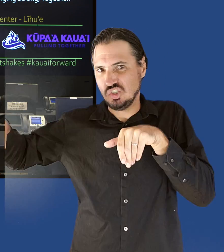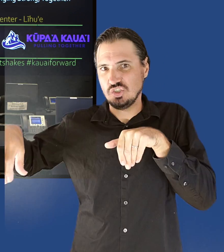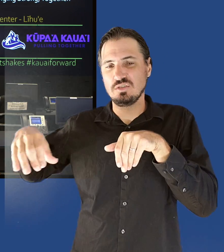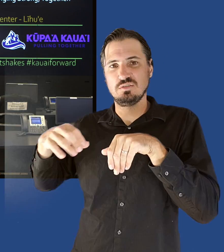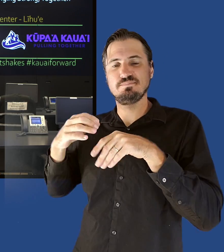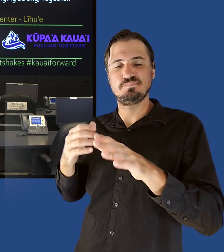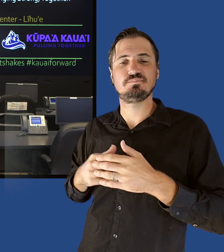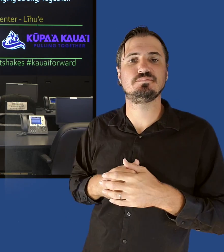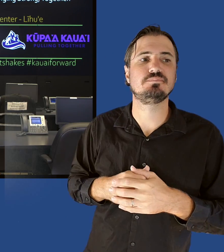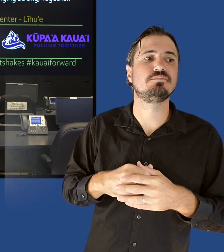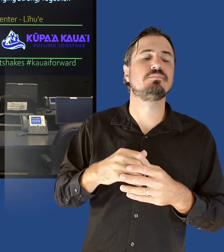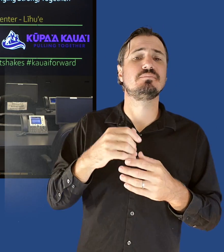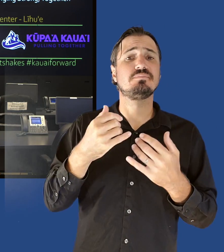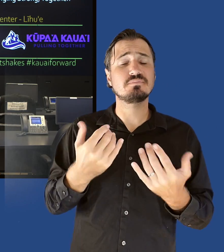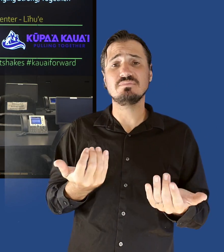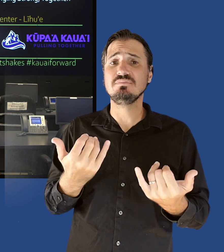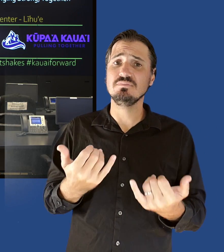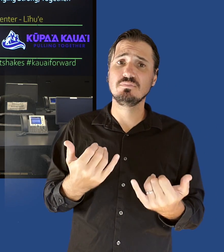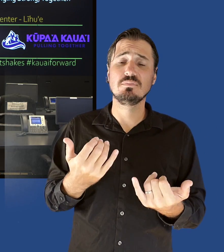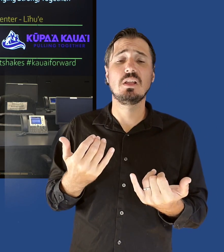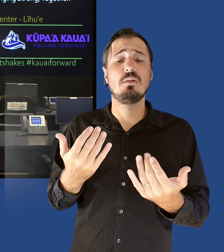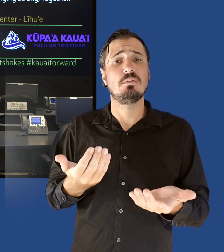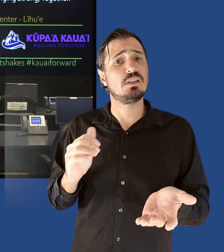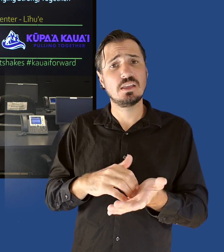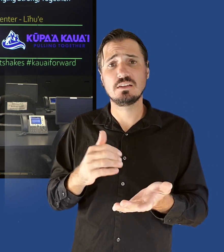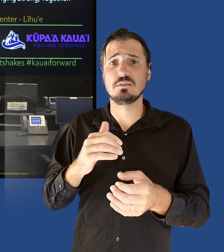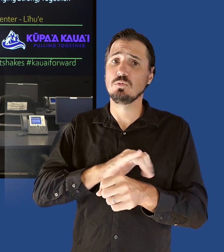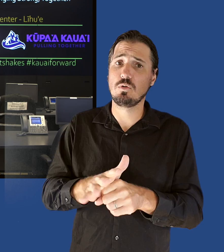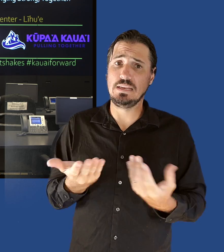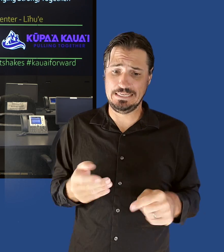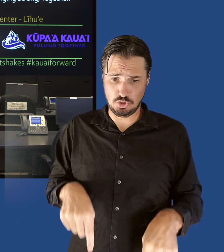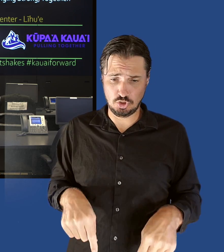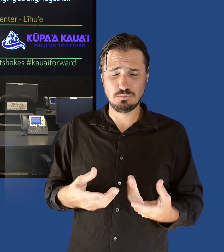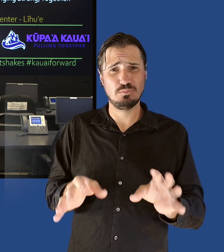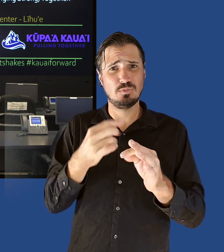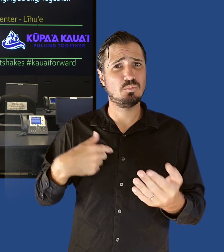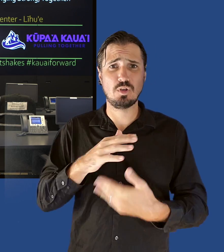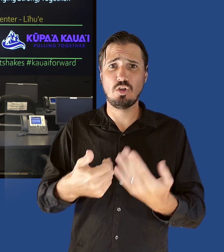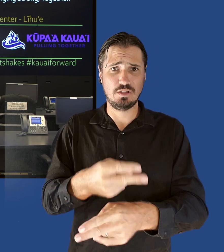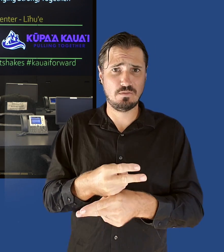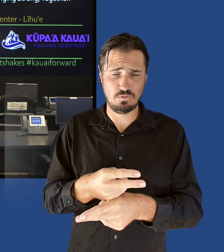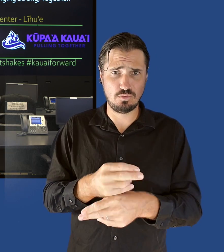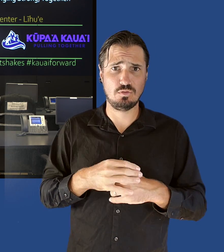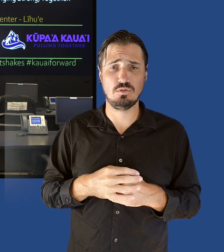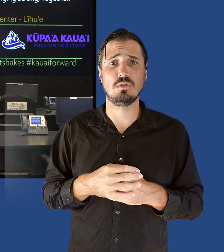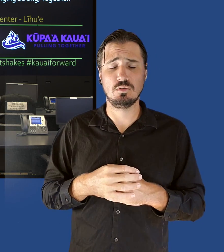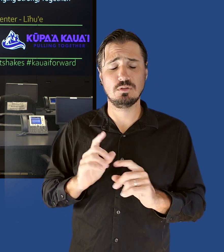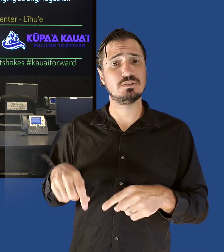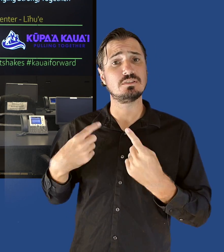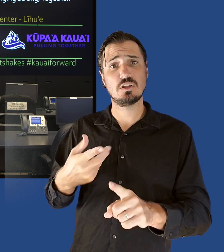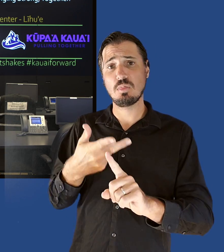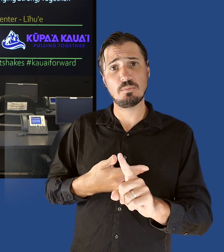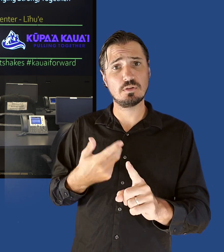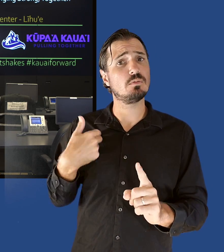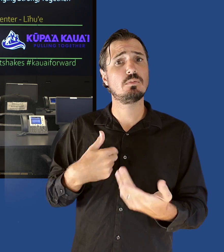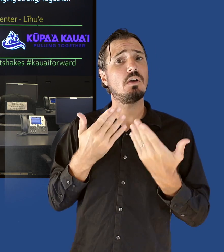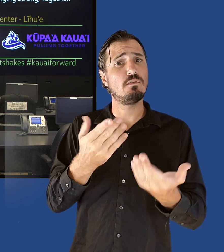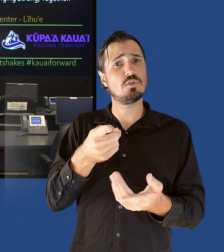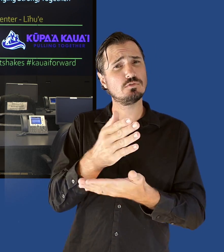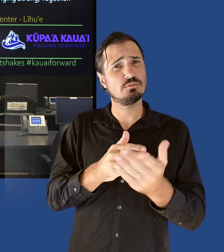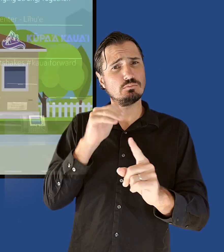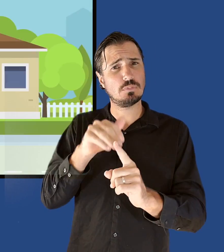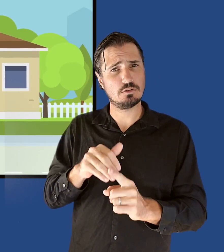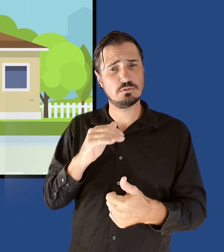Because COVID-19 is back on our island, taking the necessary precautions is more important than ever. As we have been doing for the past three months, we offer these final reminders…